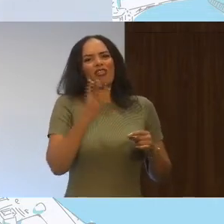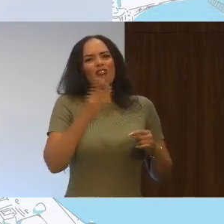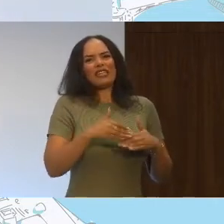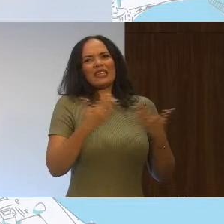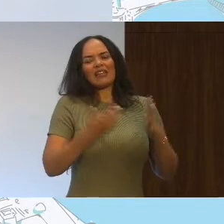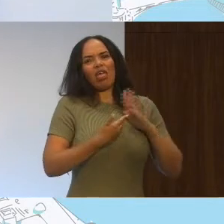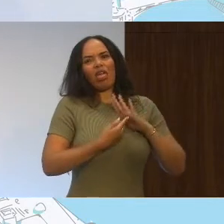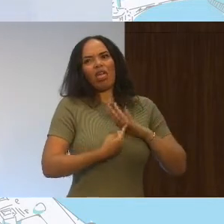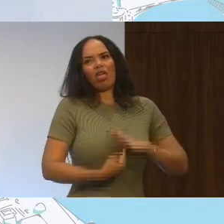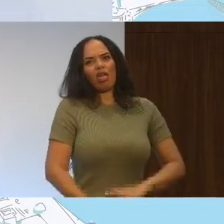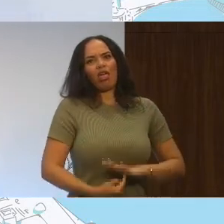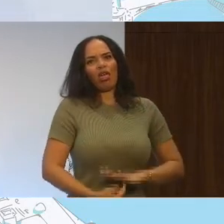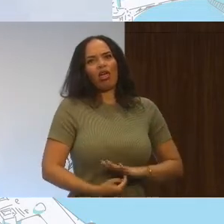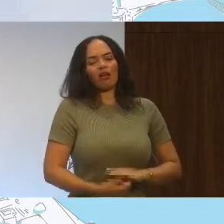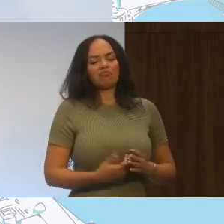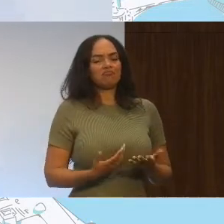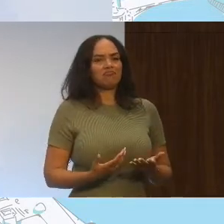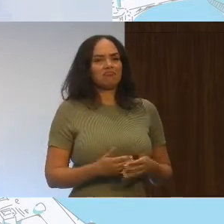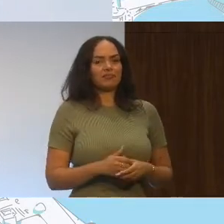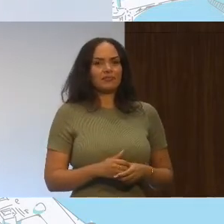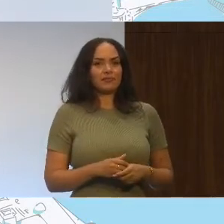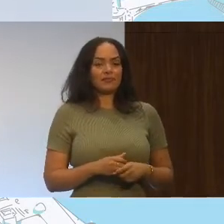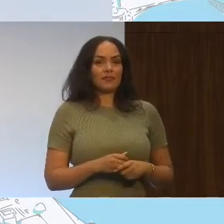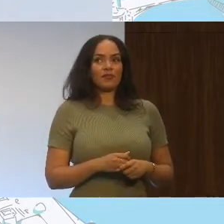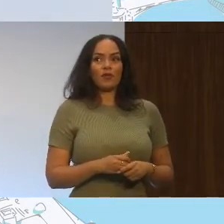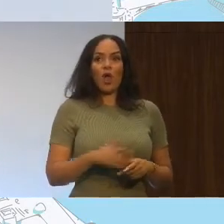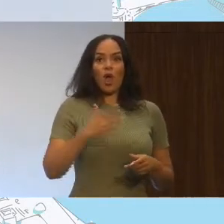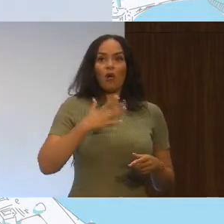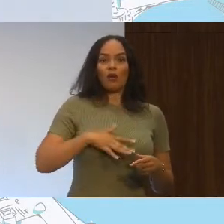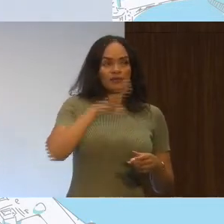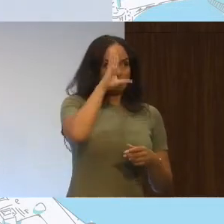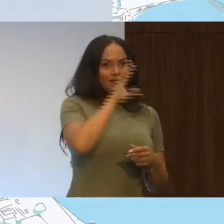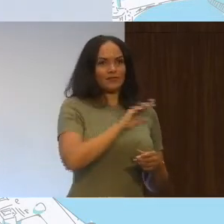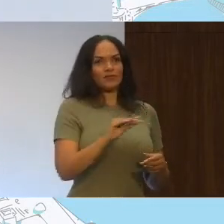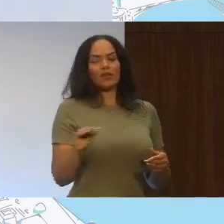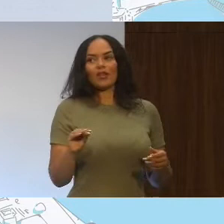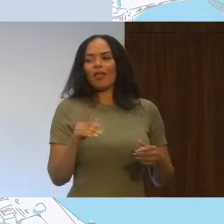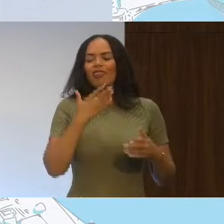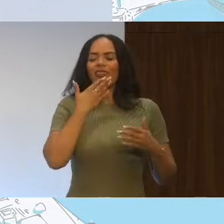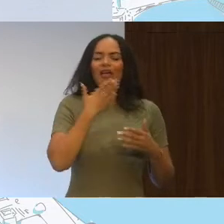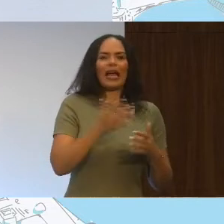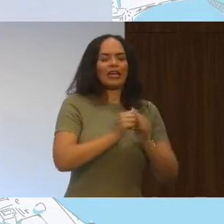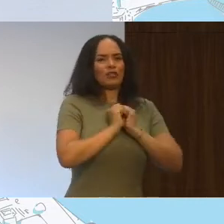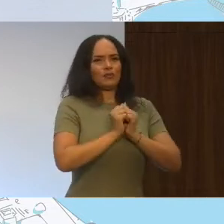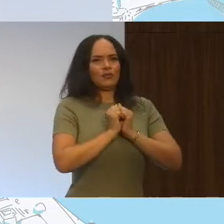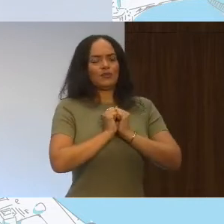And while I'm on the subject of Rimegepant, I would like to convey my deep gratitude to Professor Goadsby and